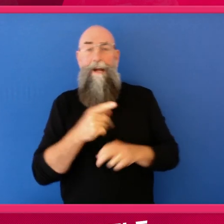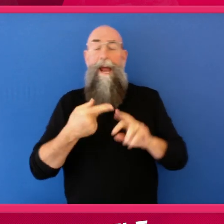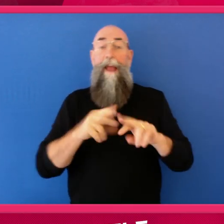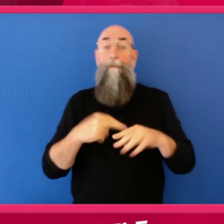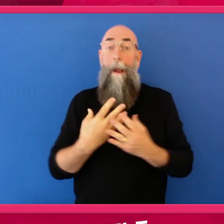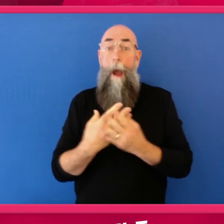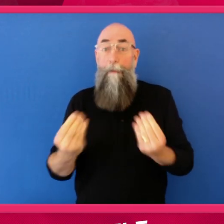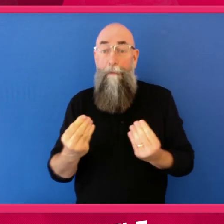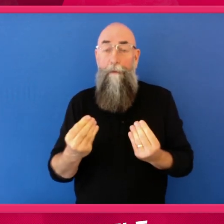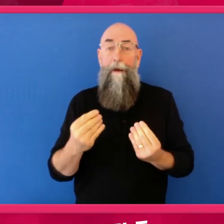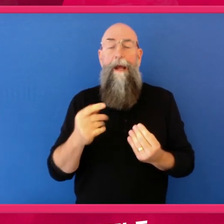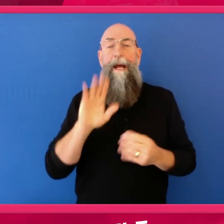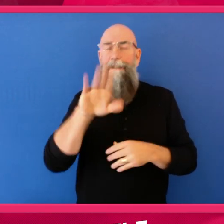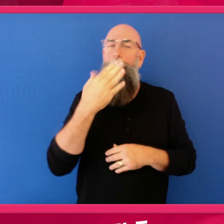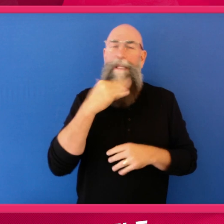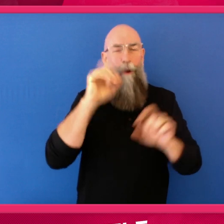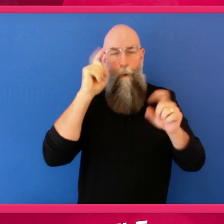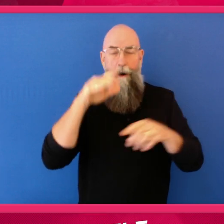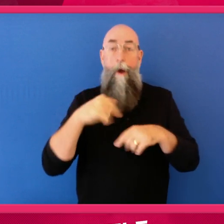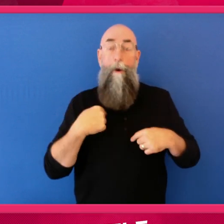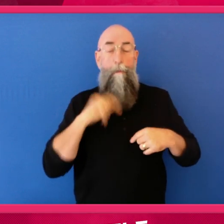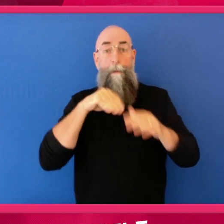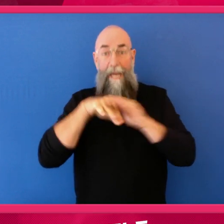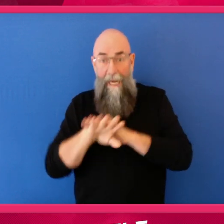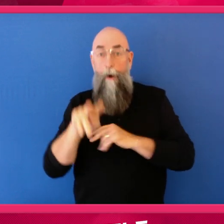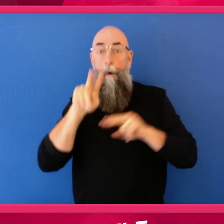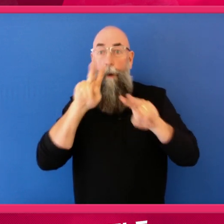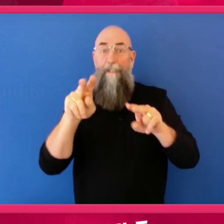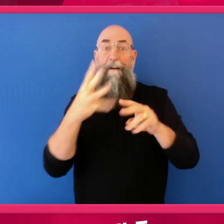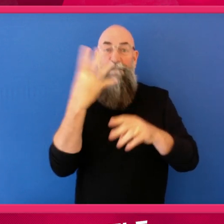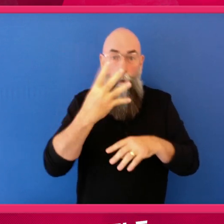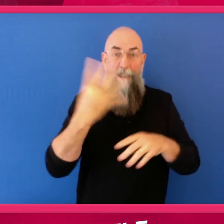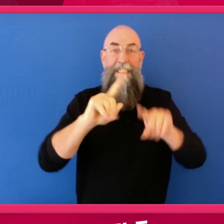we're okay. We're just in a room with like 14 different screens up trying to contain